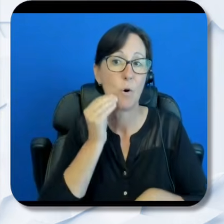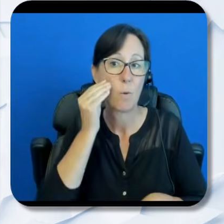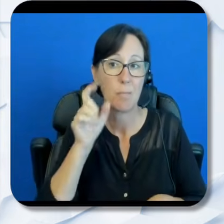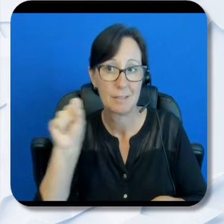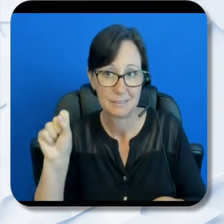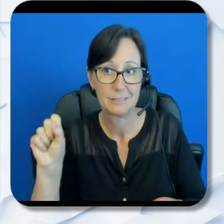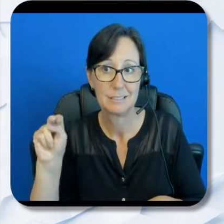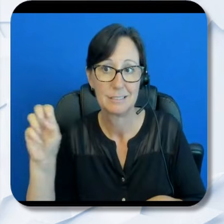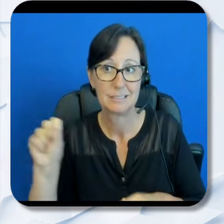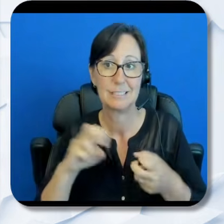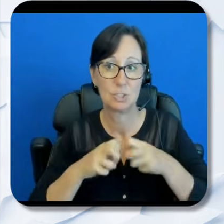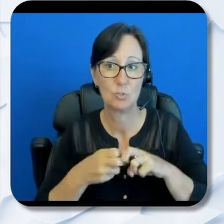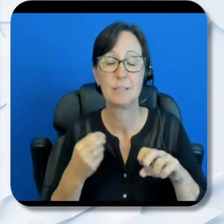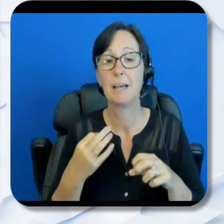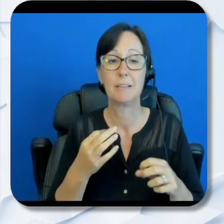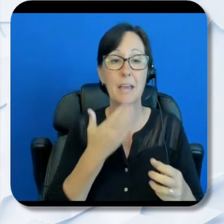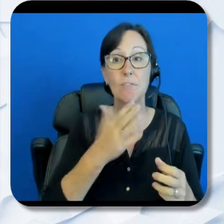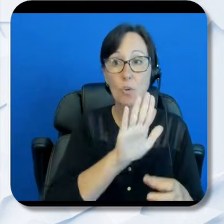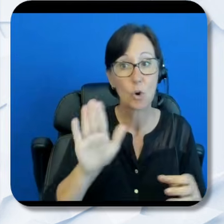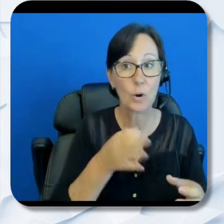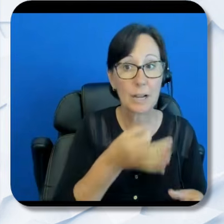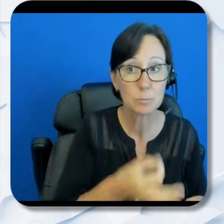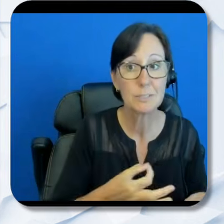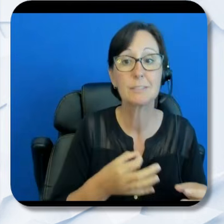and we look forward to learning and problem-solving together.